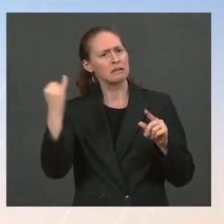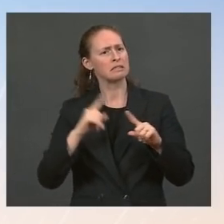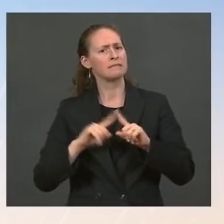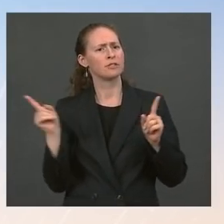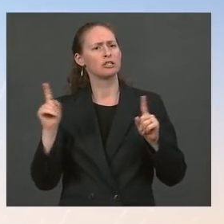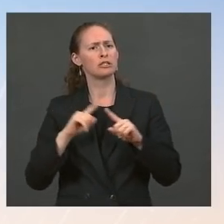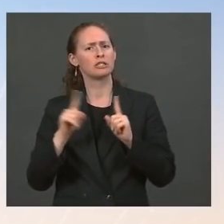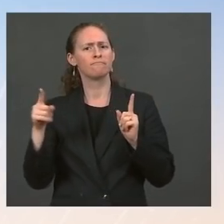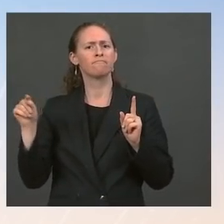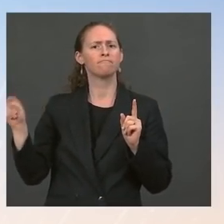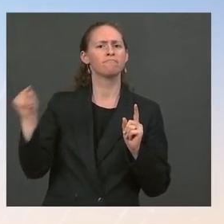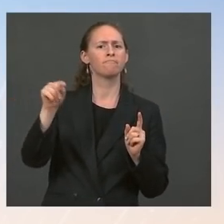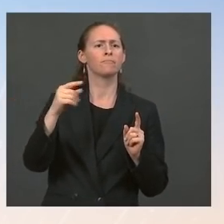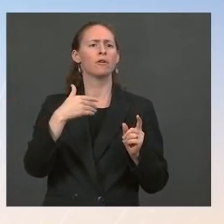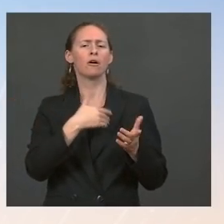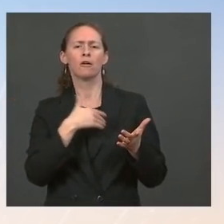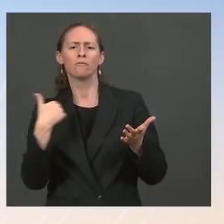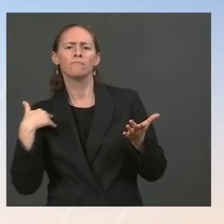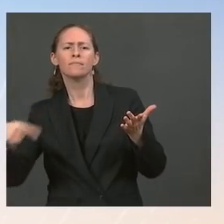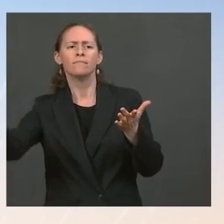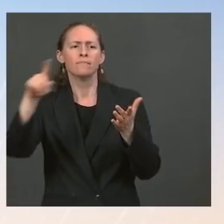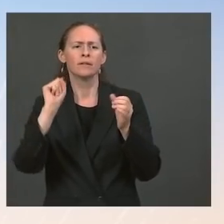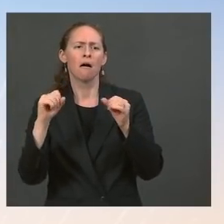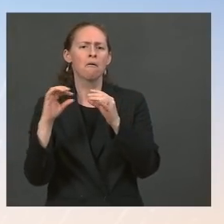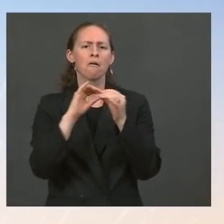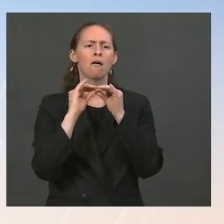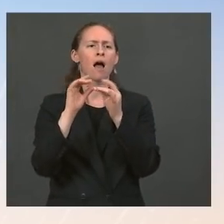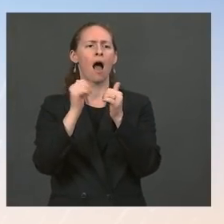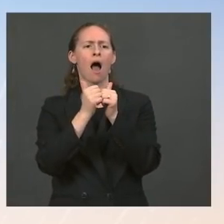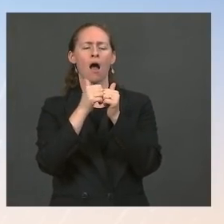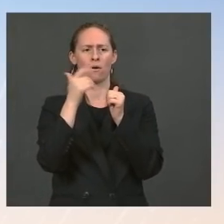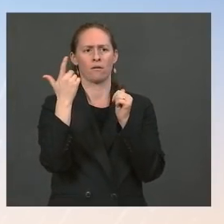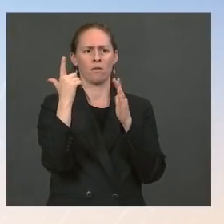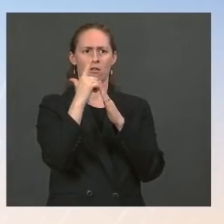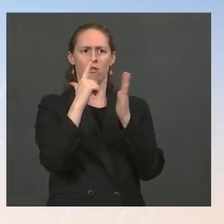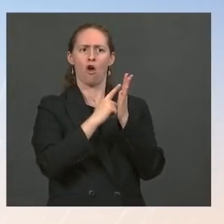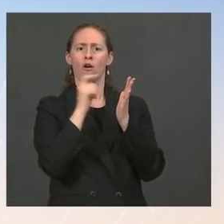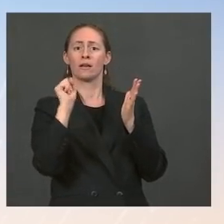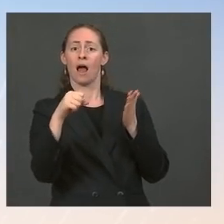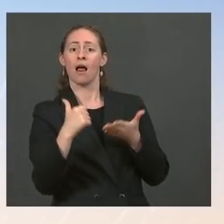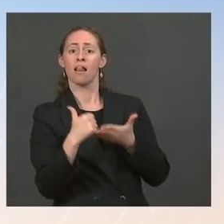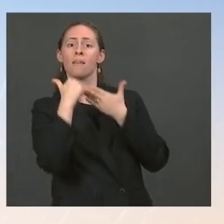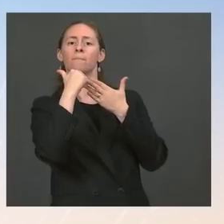about how this legislation can help meet that goal. And there's no question in our minds